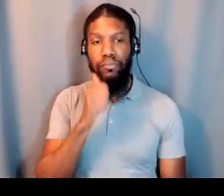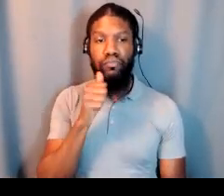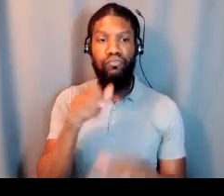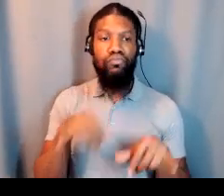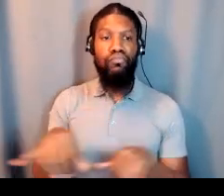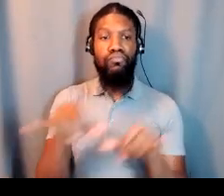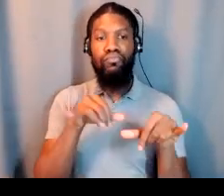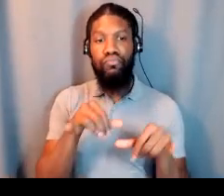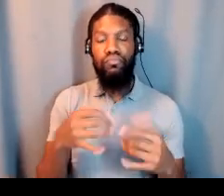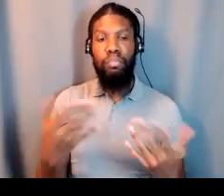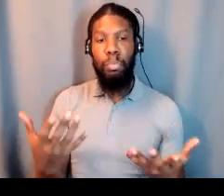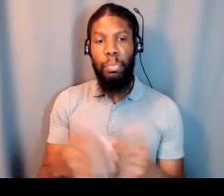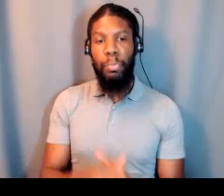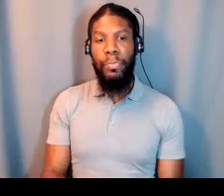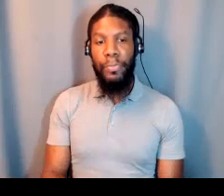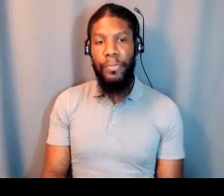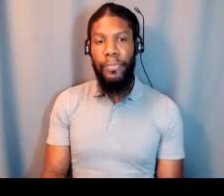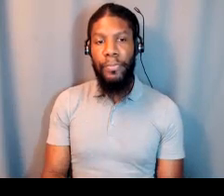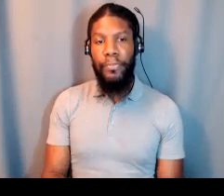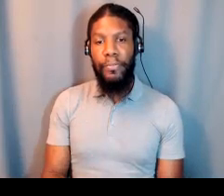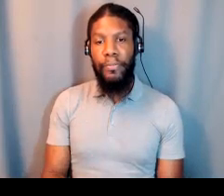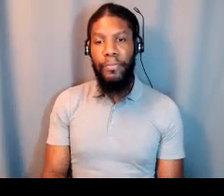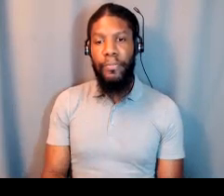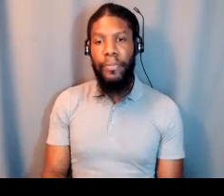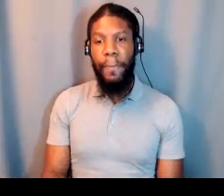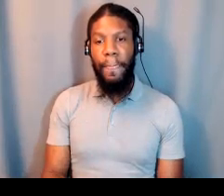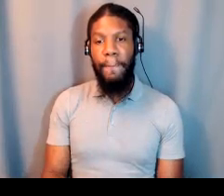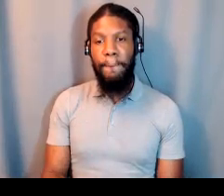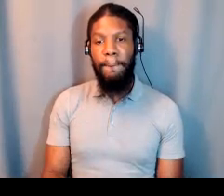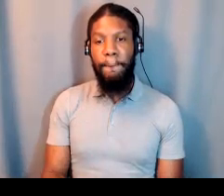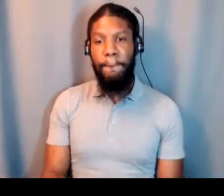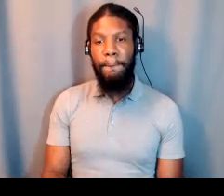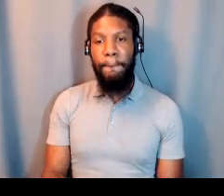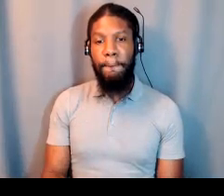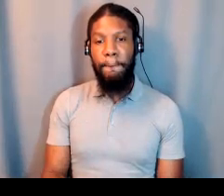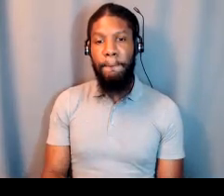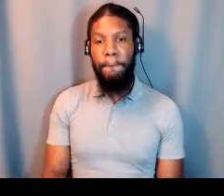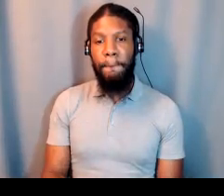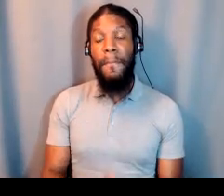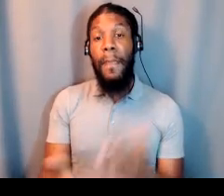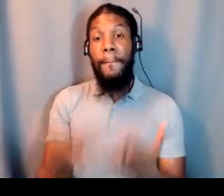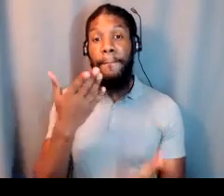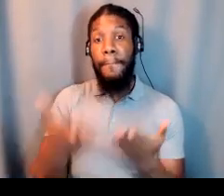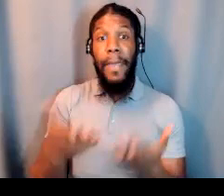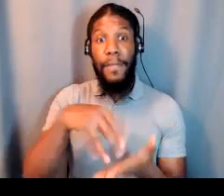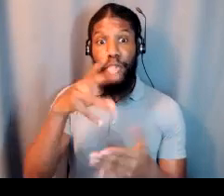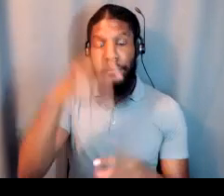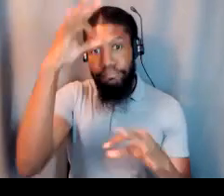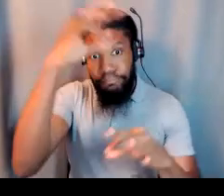that occurs in everyday language use, so maybe not students doing it intentionally, but students who were maybe doing it unintentionally